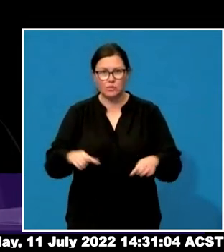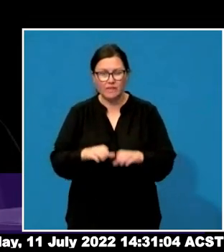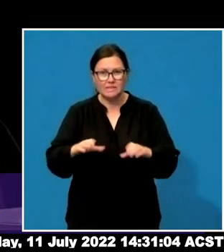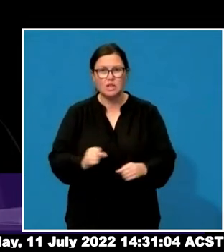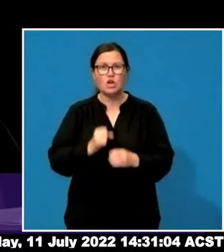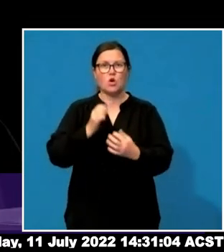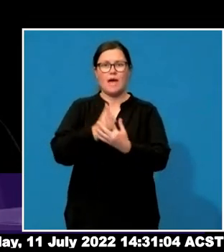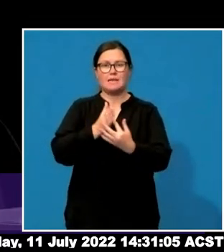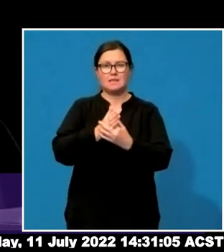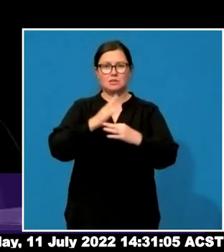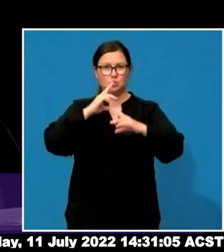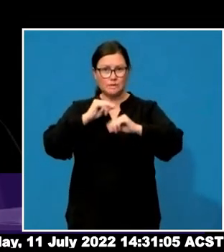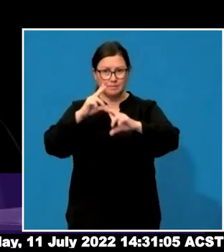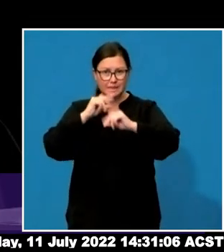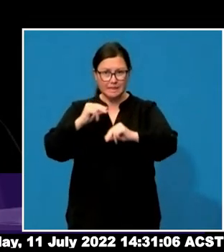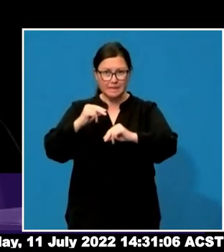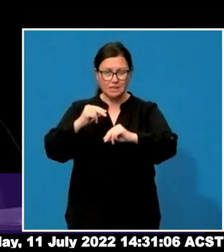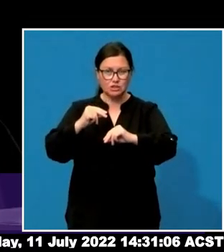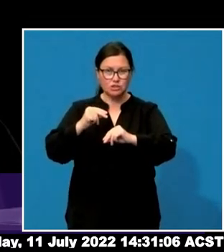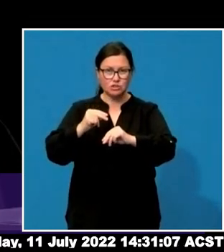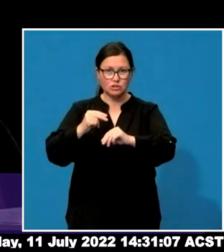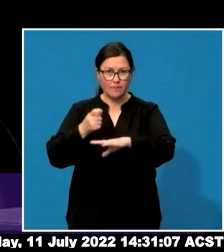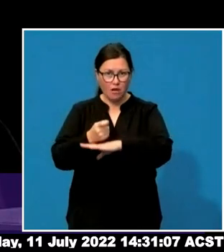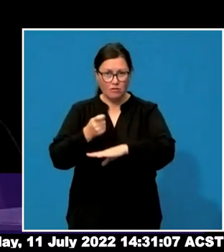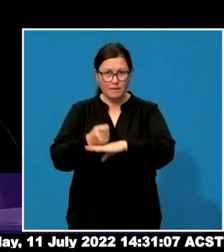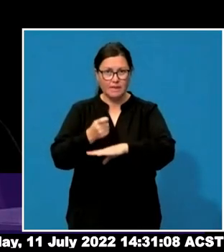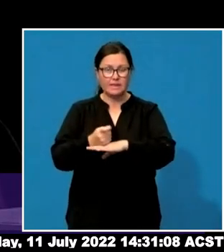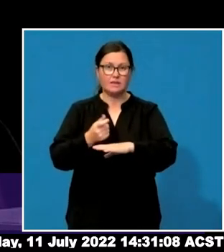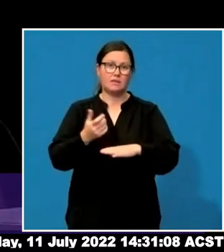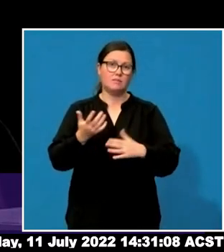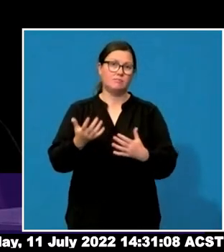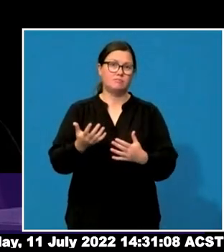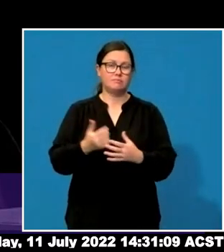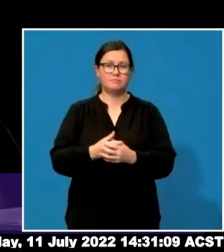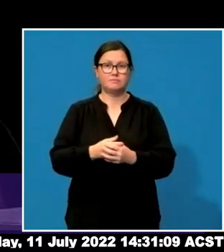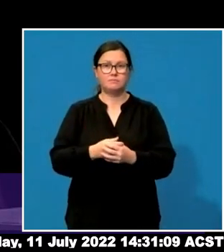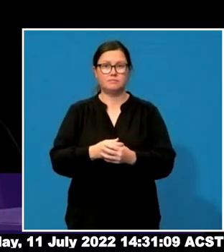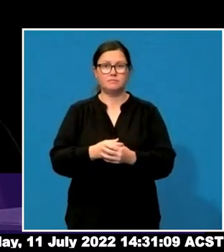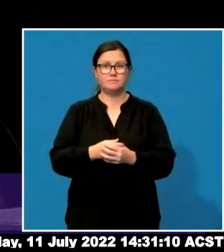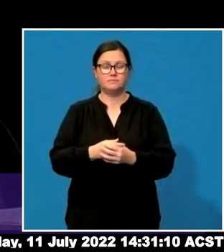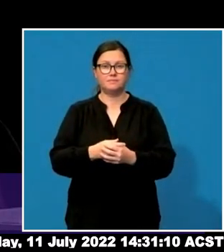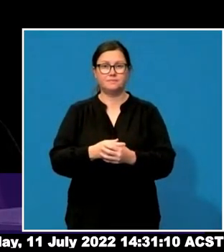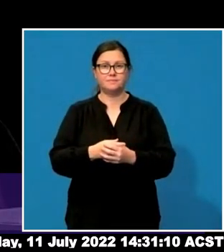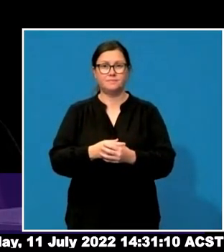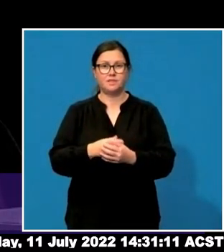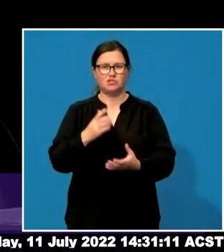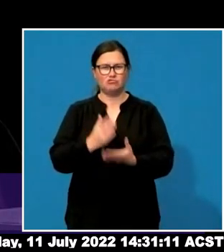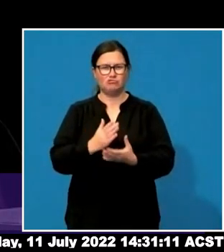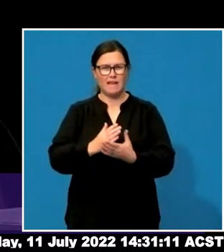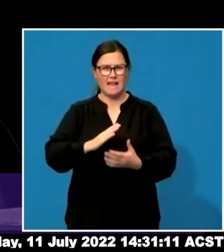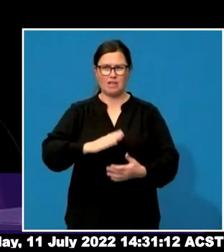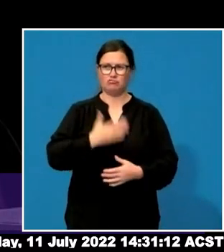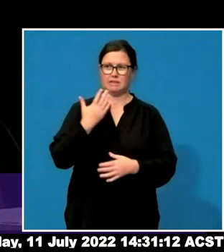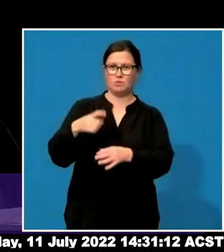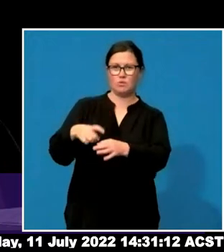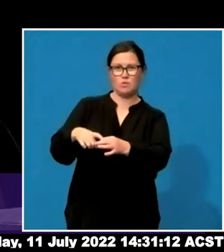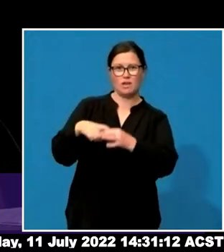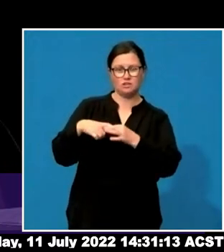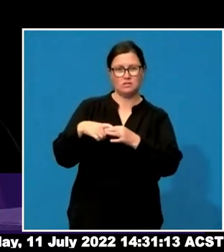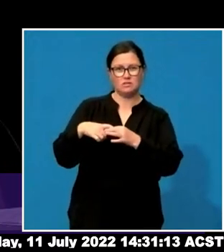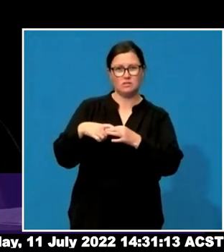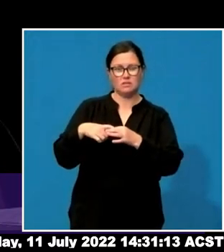There could have been - it's really - it's a really interesting question because so much